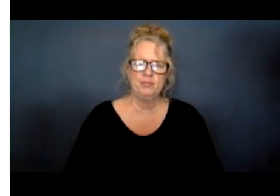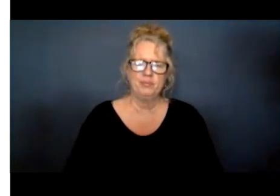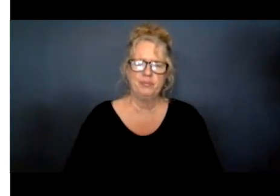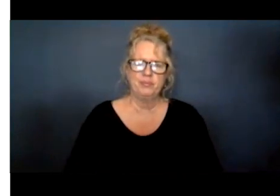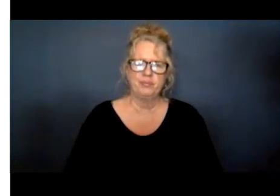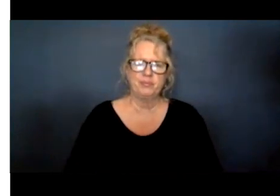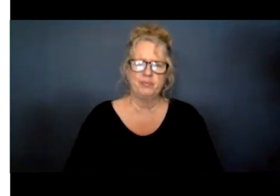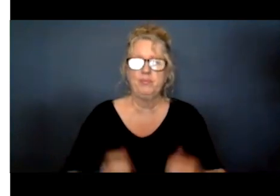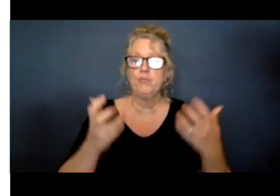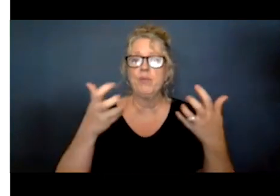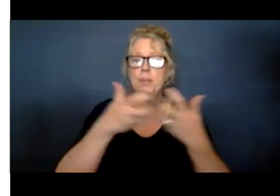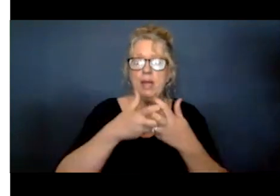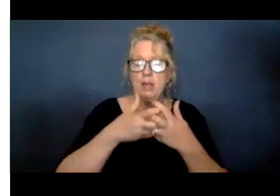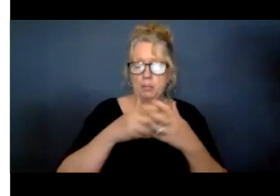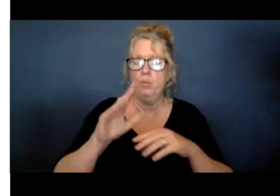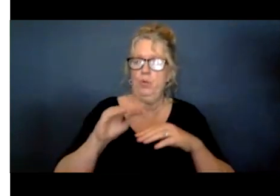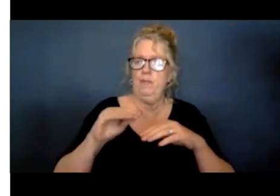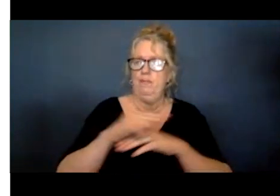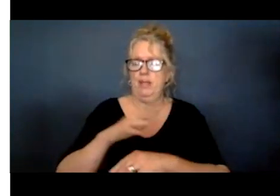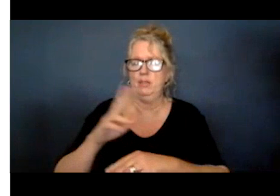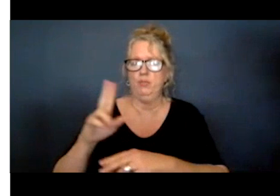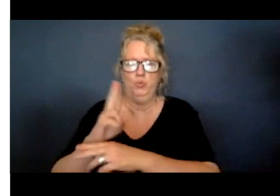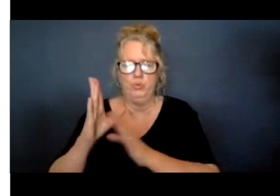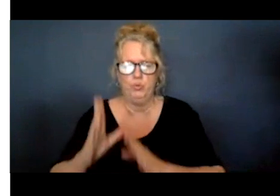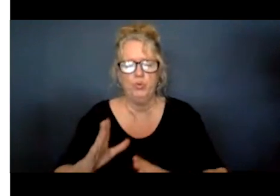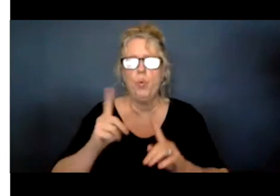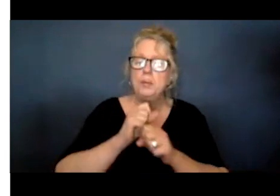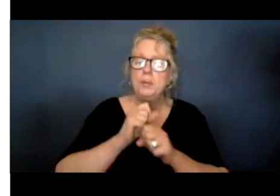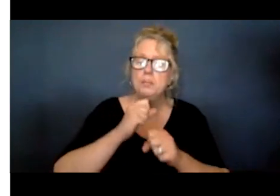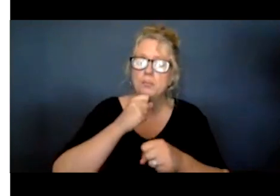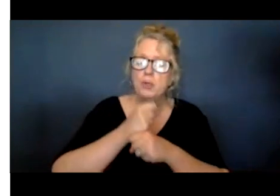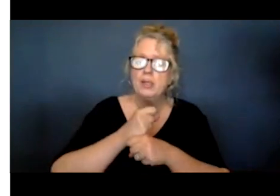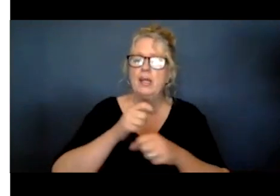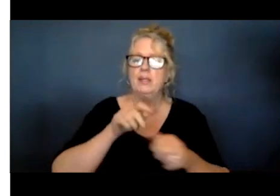Compatibility also affects end users. When producing accessible content, it's important